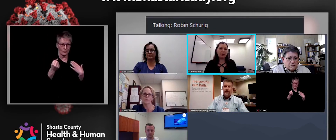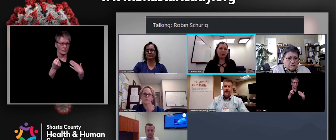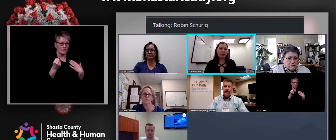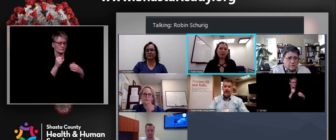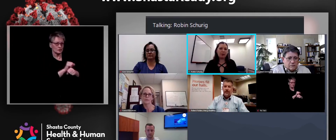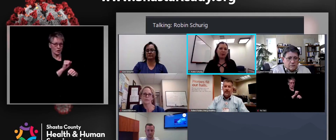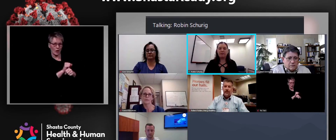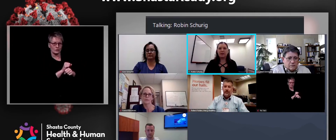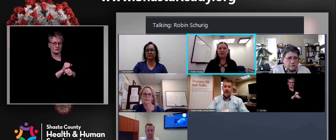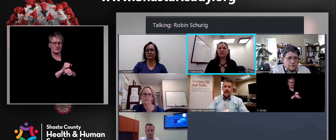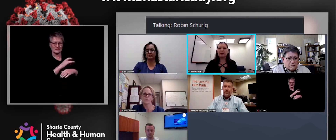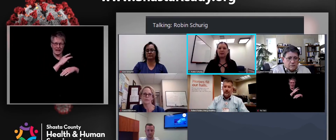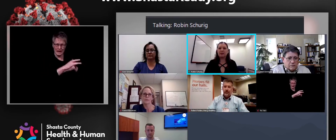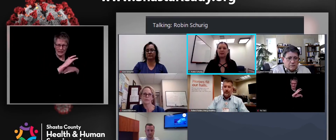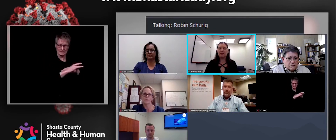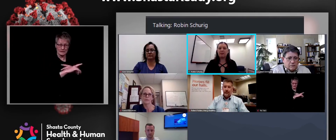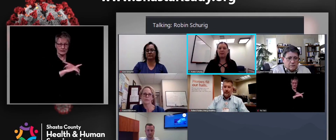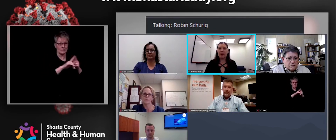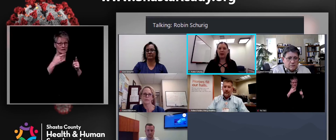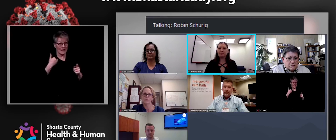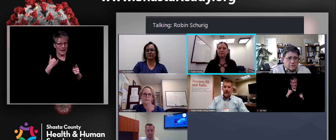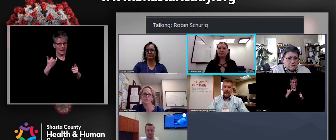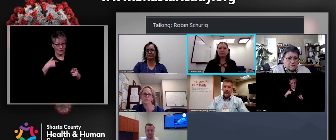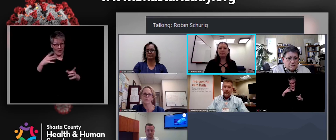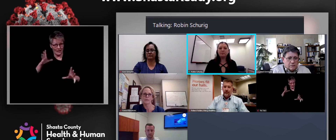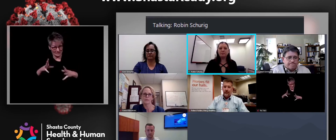in September, I've been doing more of that and he's been stepping back.